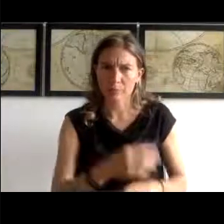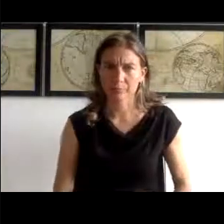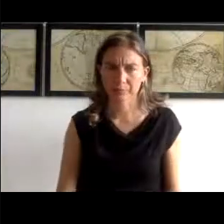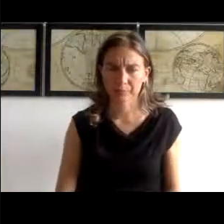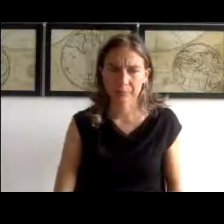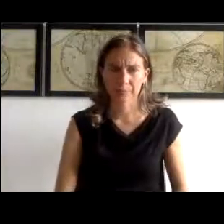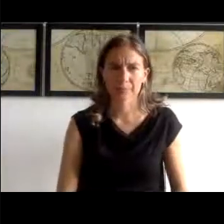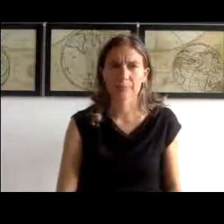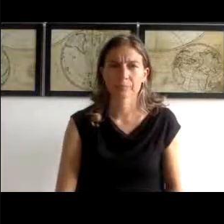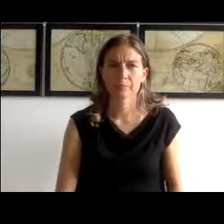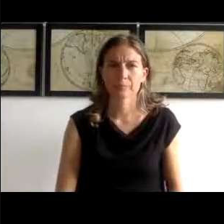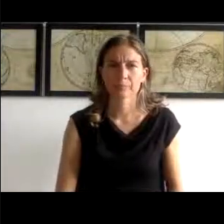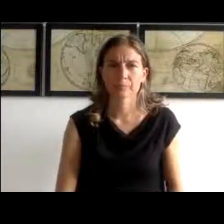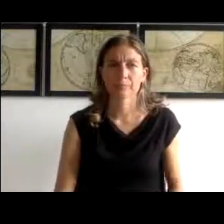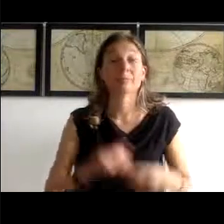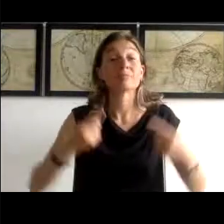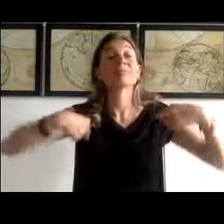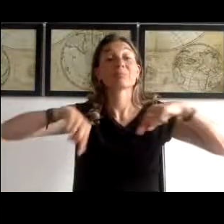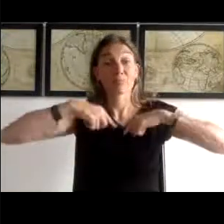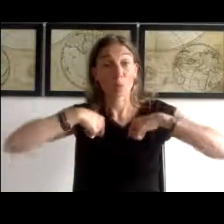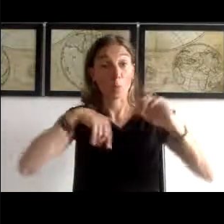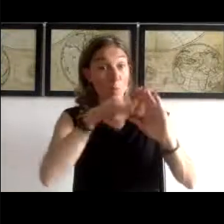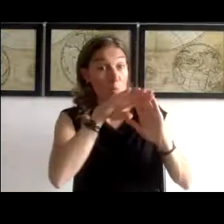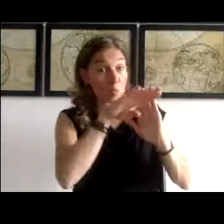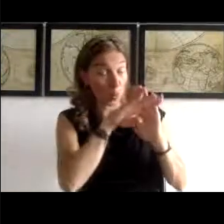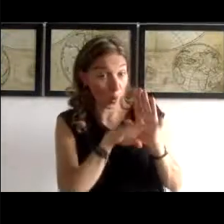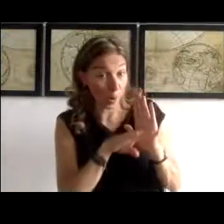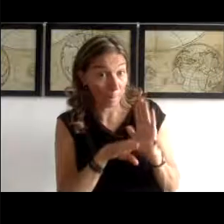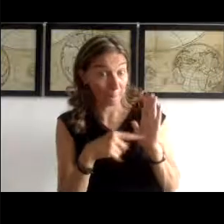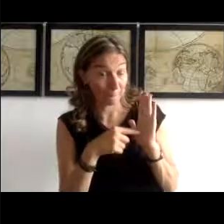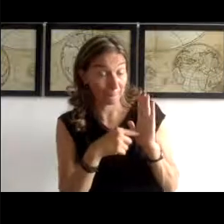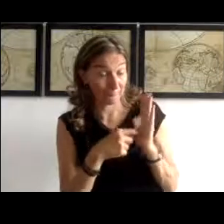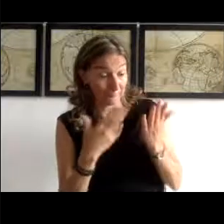or start directly by having a cross border project.